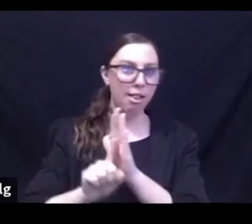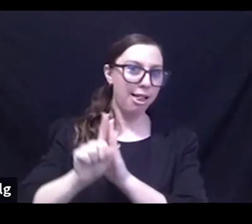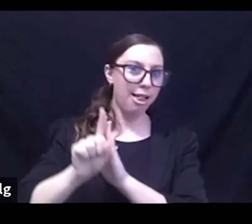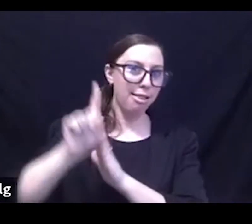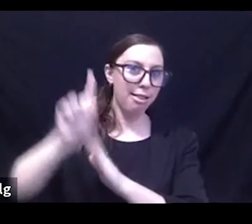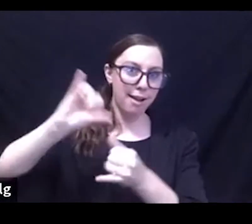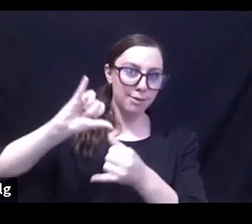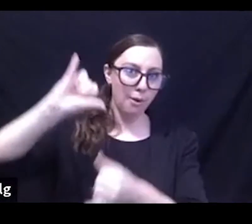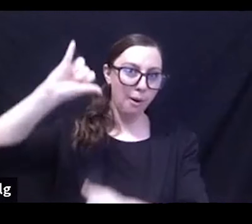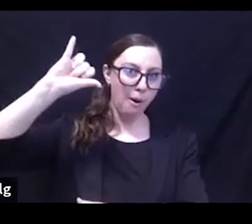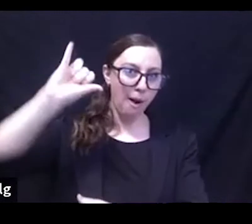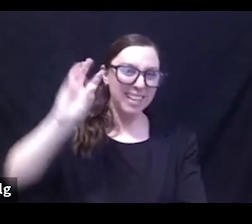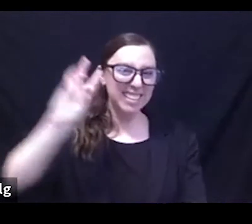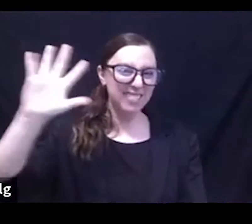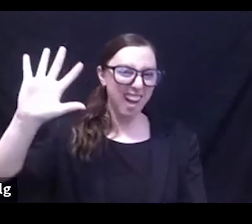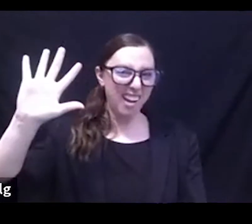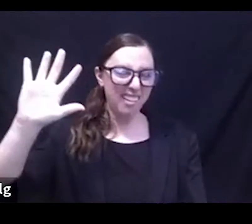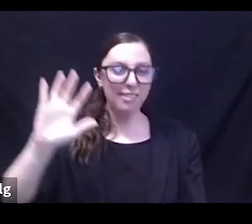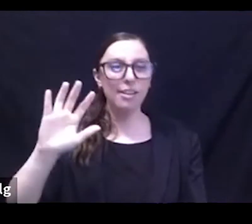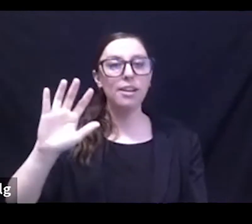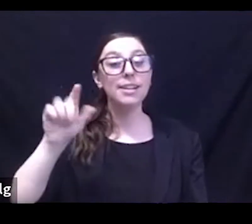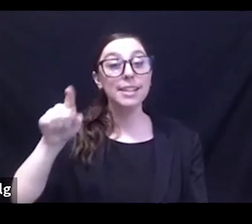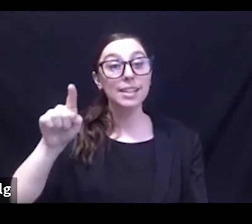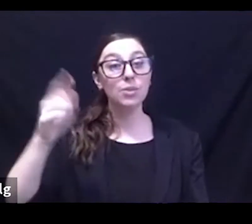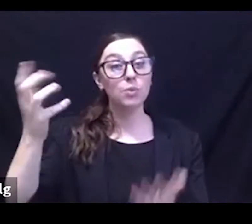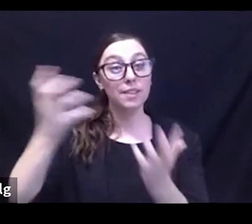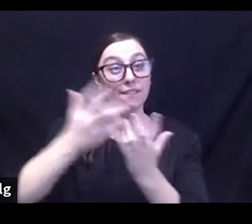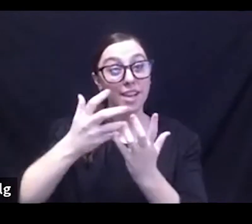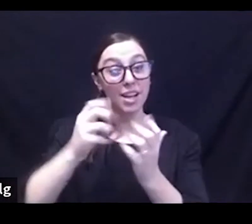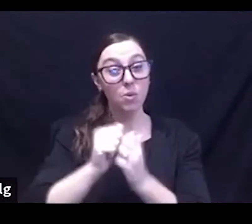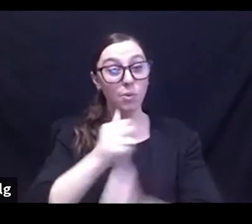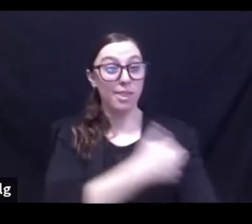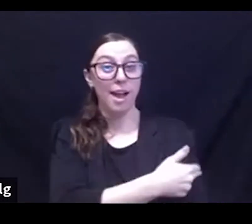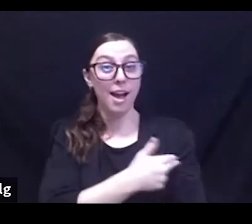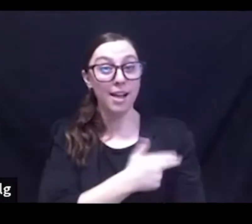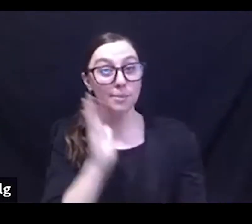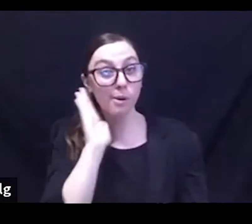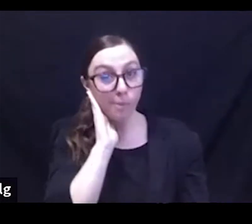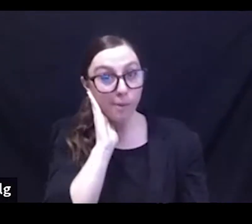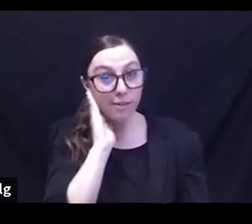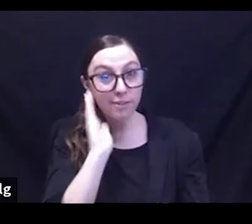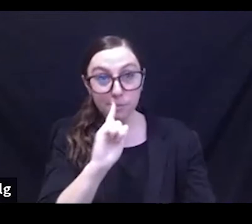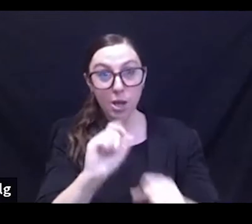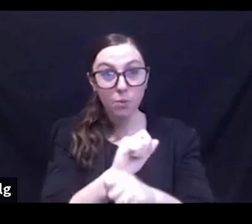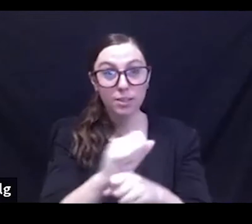under 6'5" -- he was fitted with a hospital bed that was literally too short for his